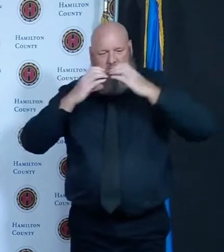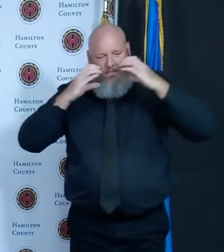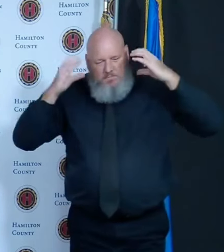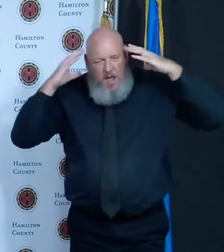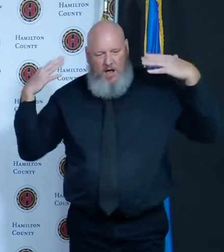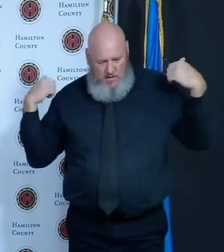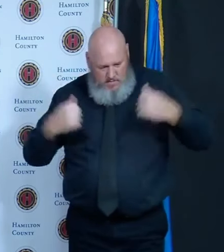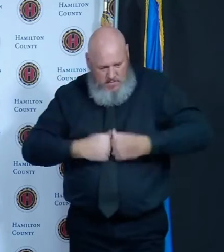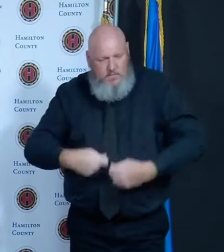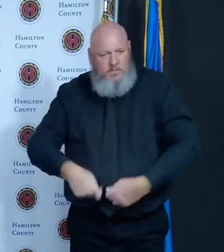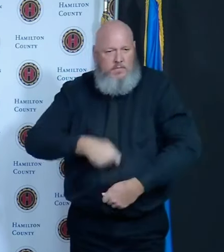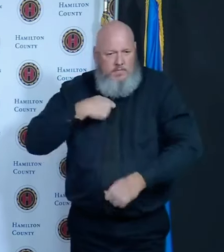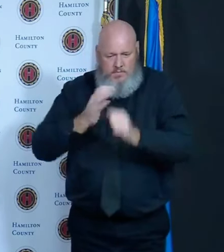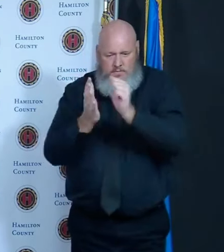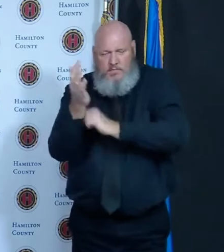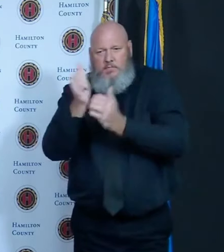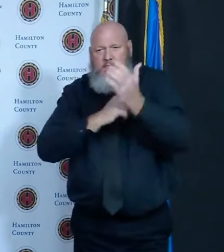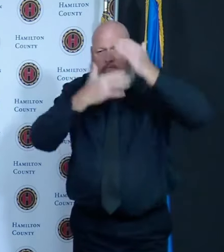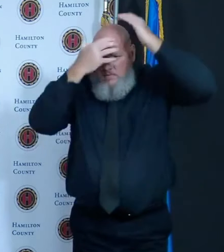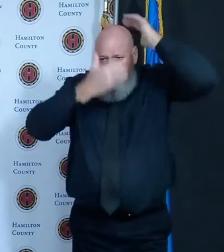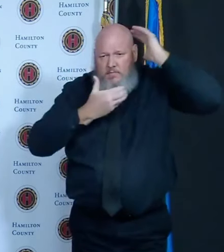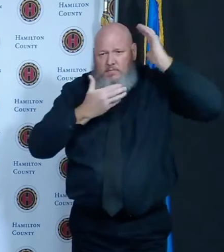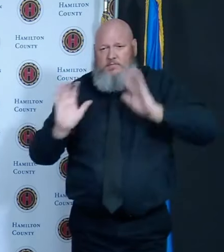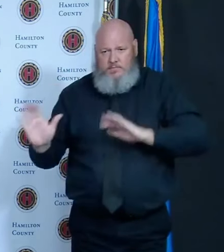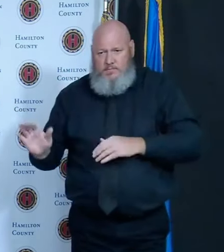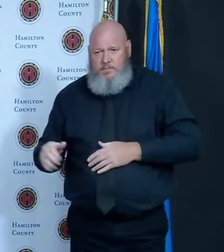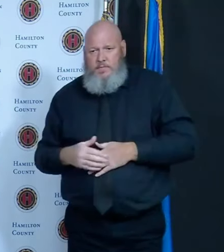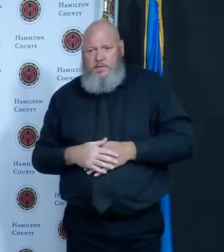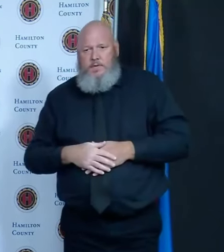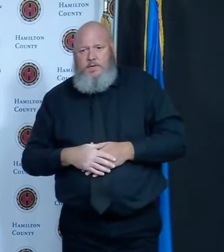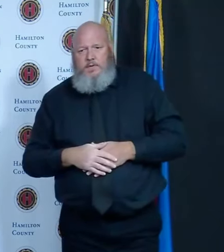Emergency Management Agency is not distributing these supplies to